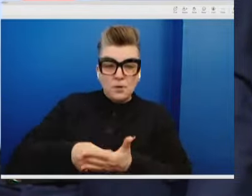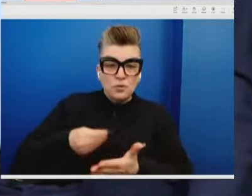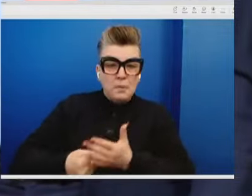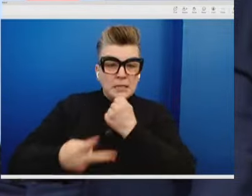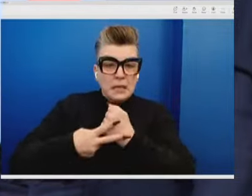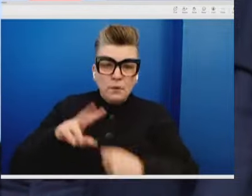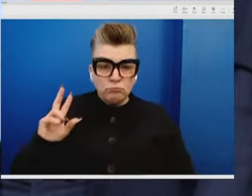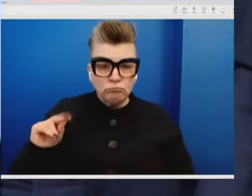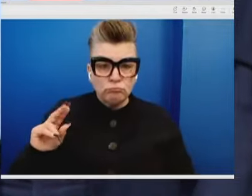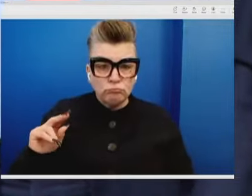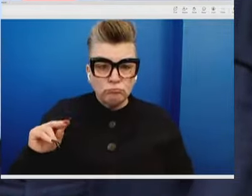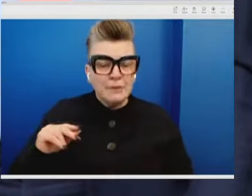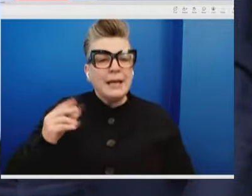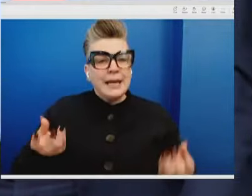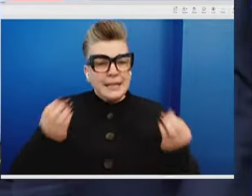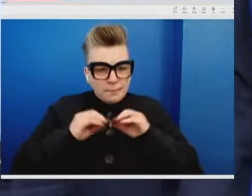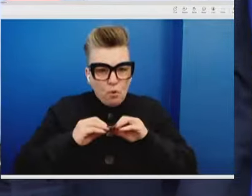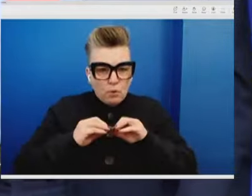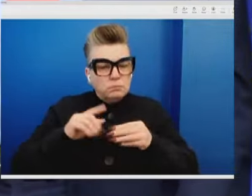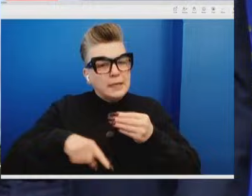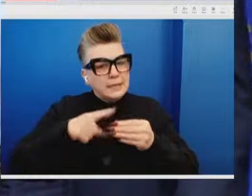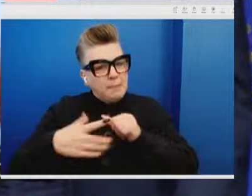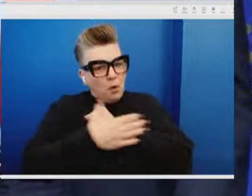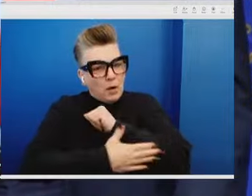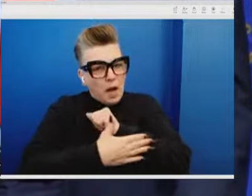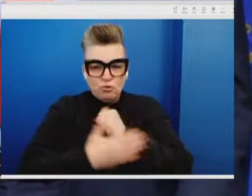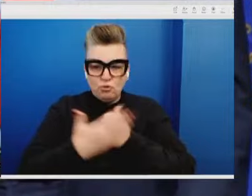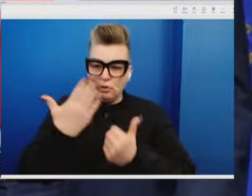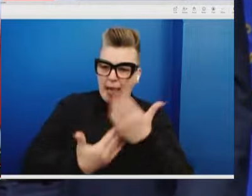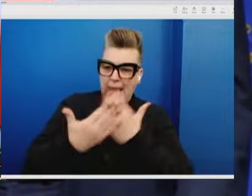hand in hand, to support Americans in engaging in their community